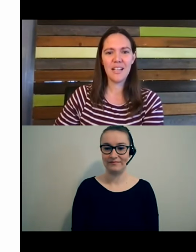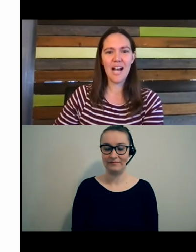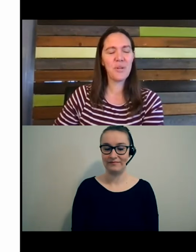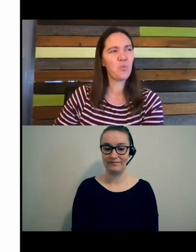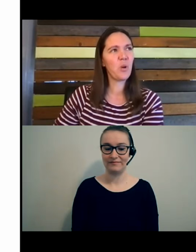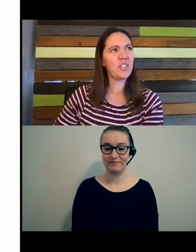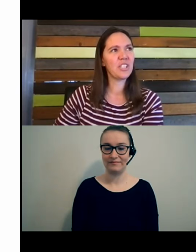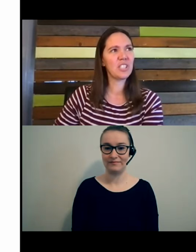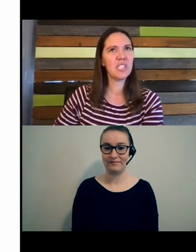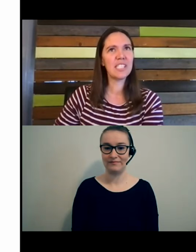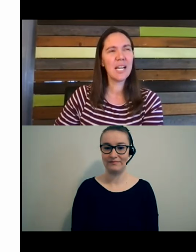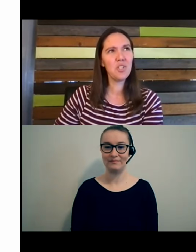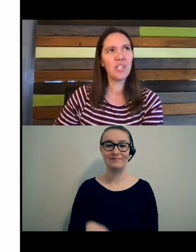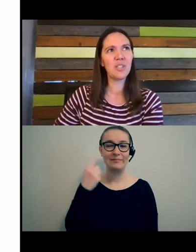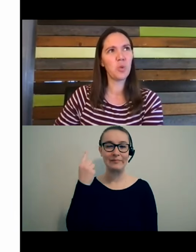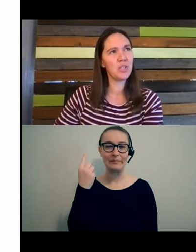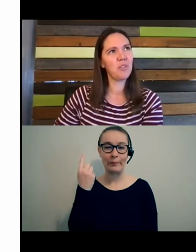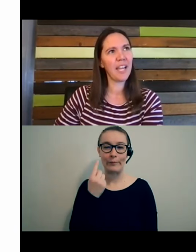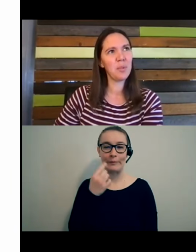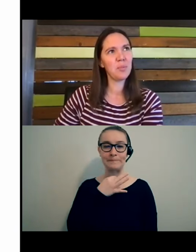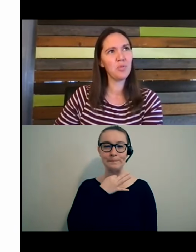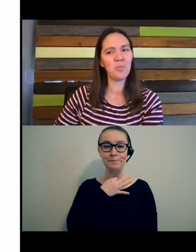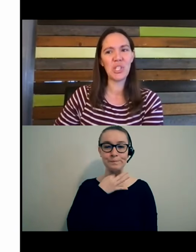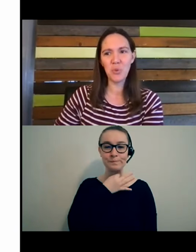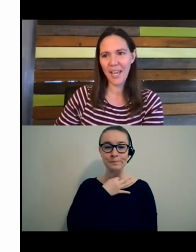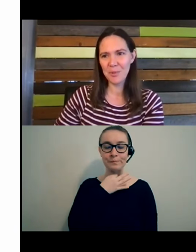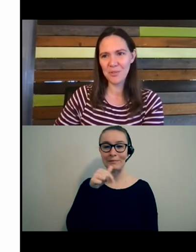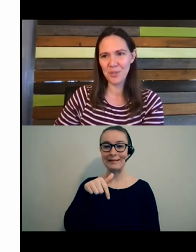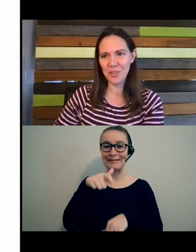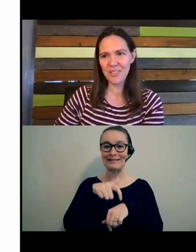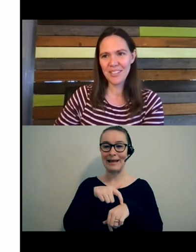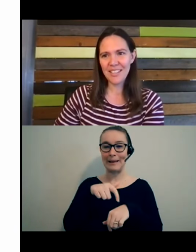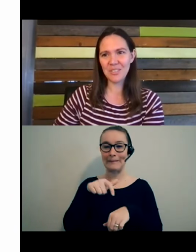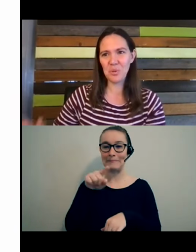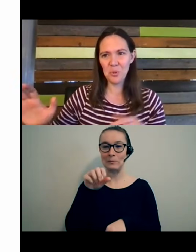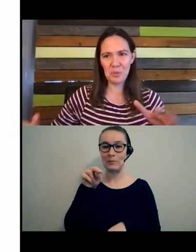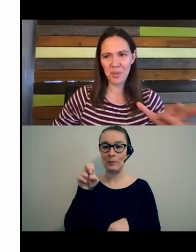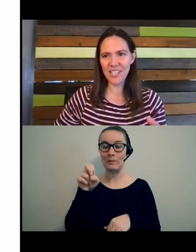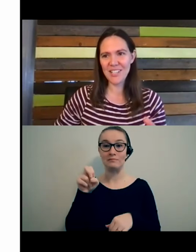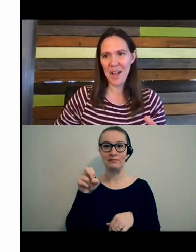I always wonder, so this time zone has worked, we've had people from the U.K. before -- when we were planning times,